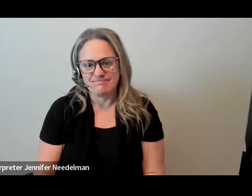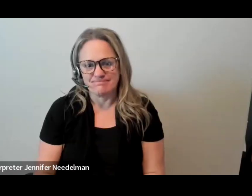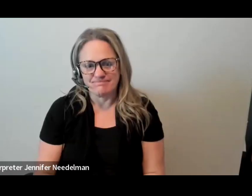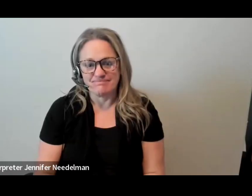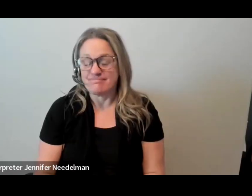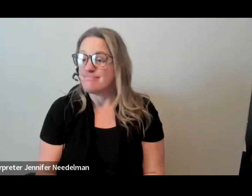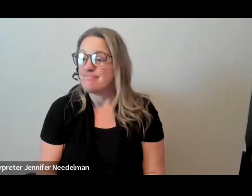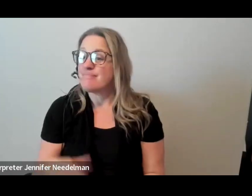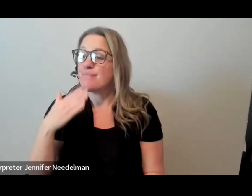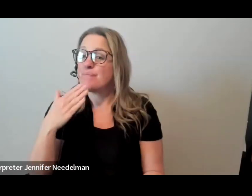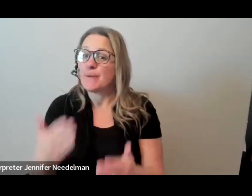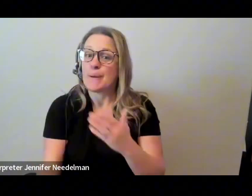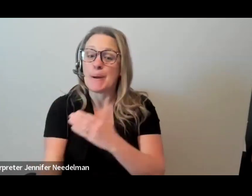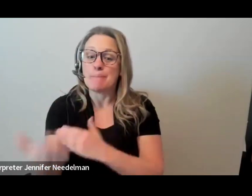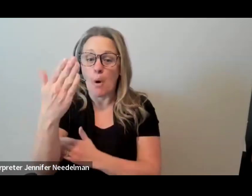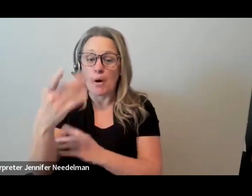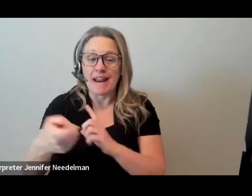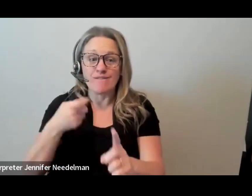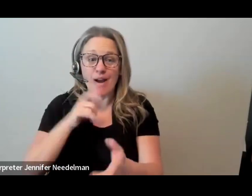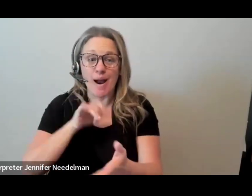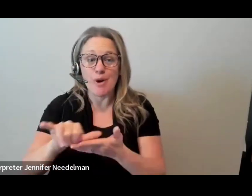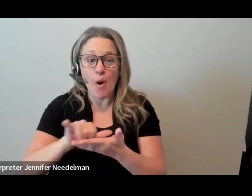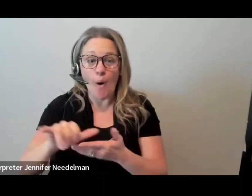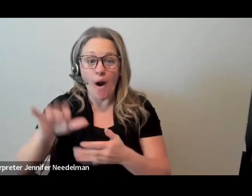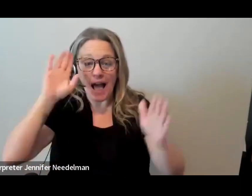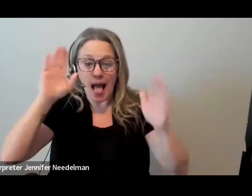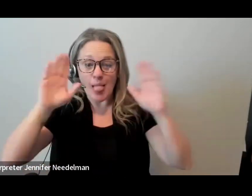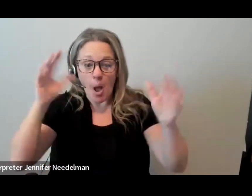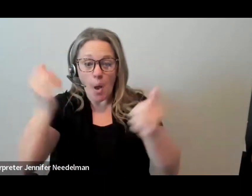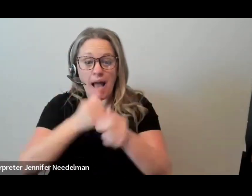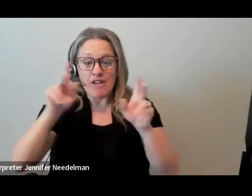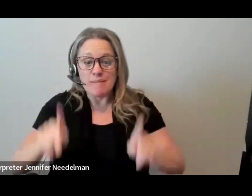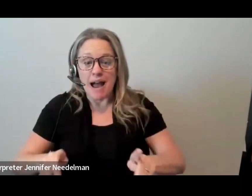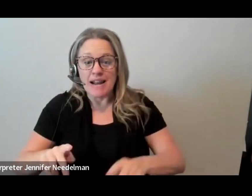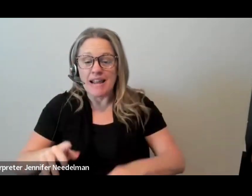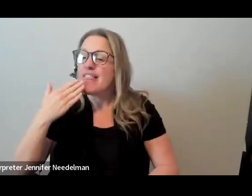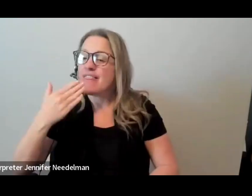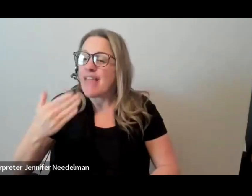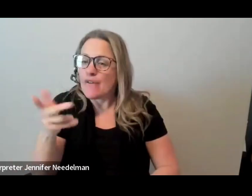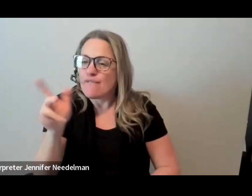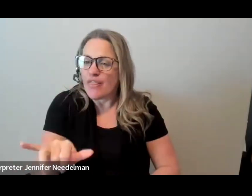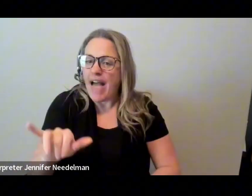Good morning from New York. Hello everybody. Thank you for the introduction.